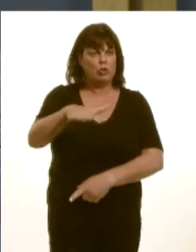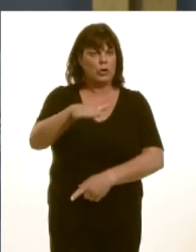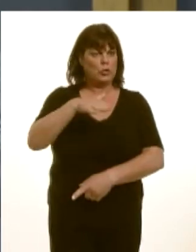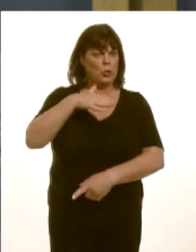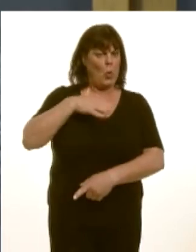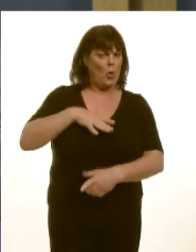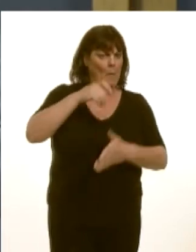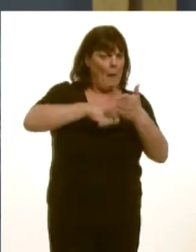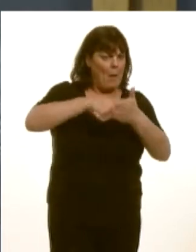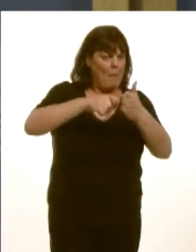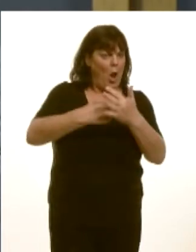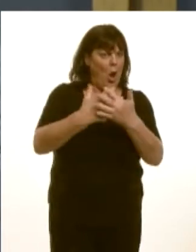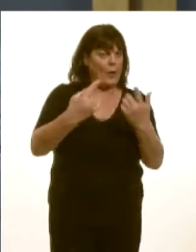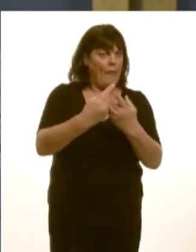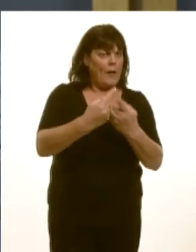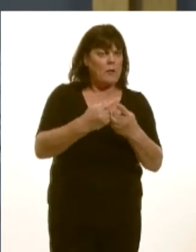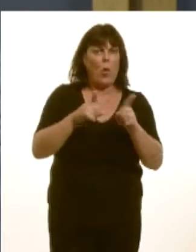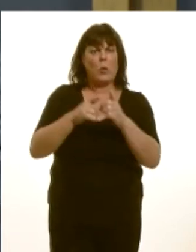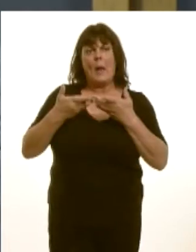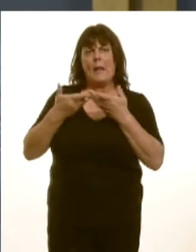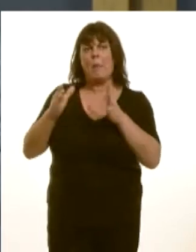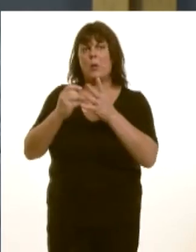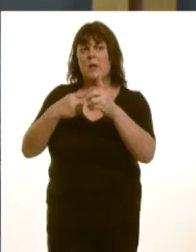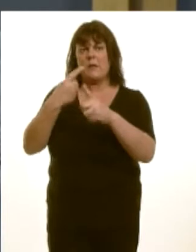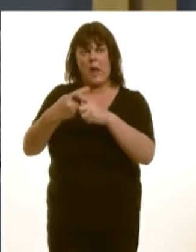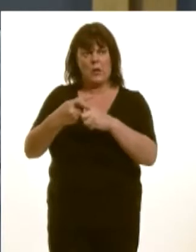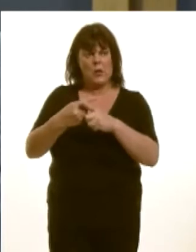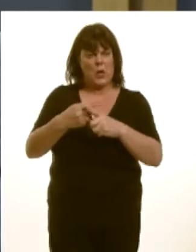should be banned from bidding for Welsh Government contracts in future?